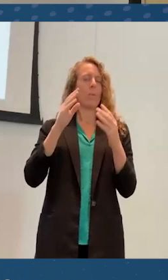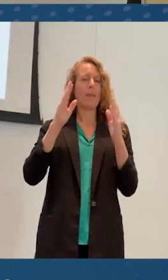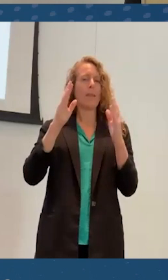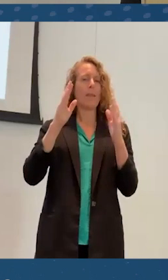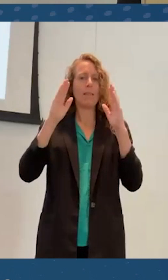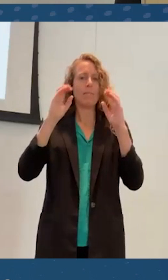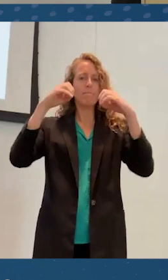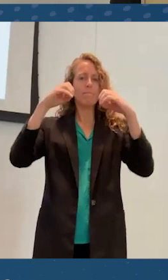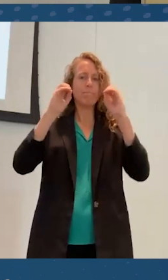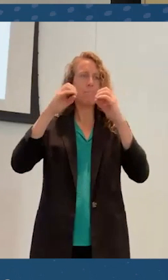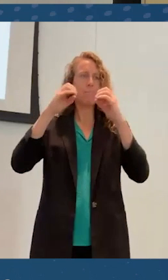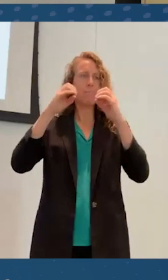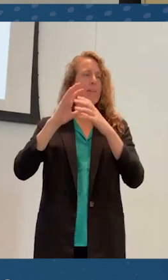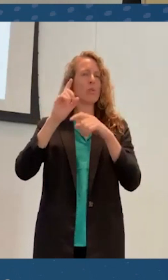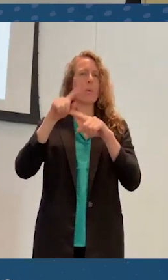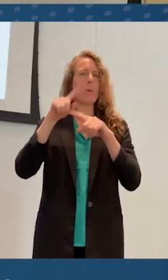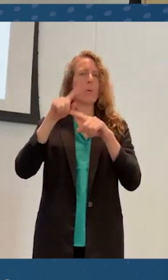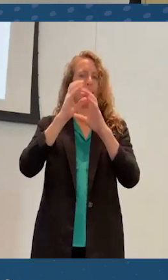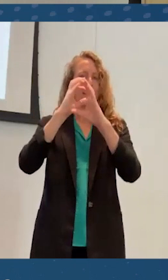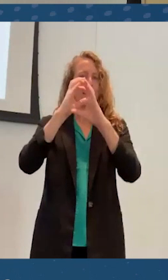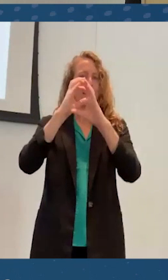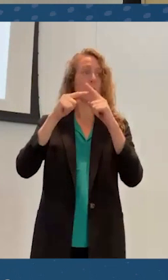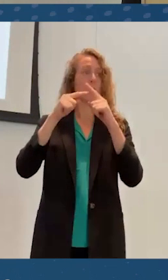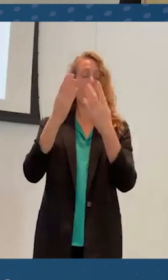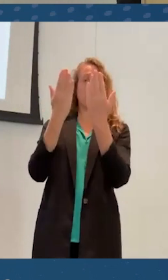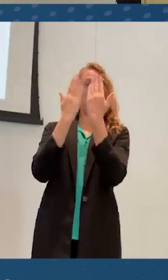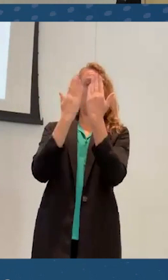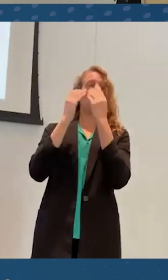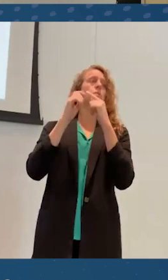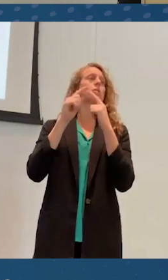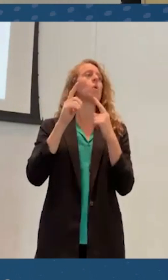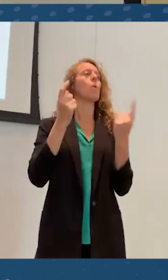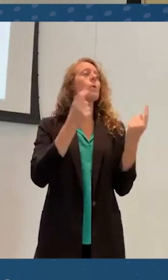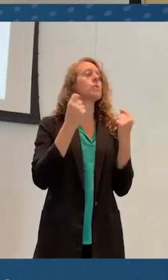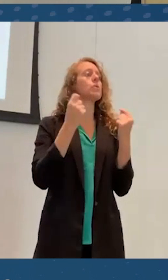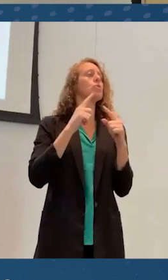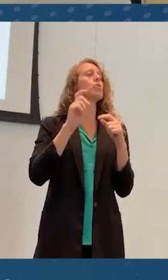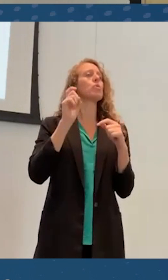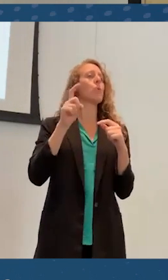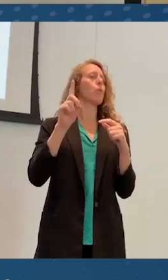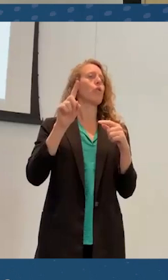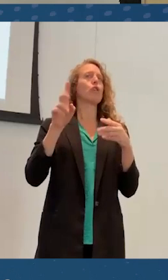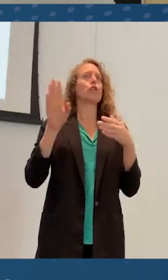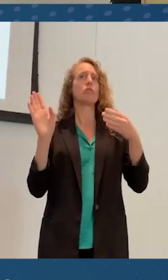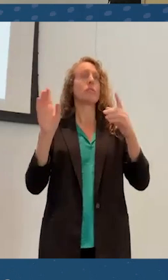So we knew right away that we couldn't simply slap subtitles on top of the screen anymore.